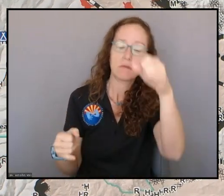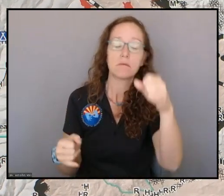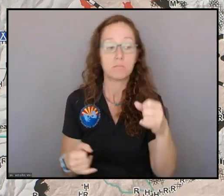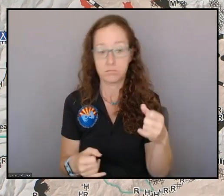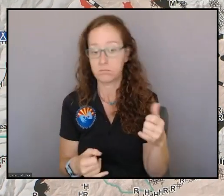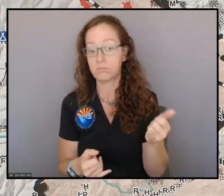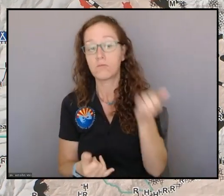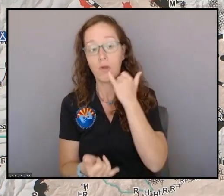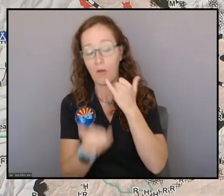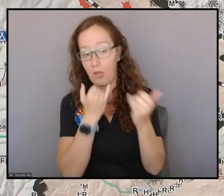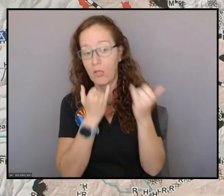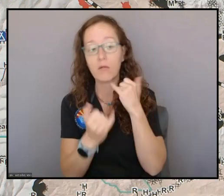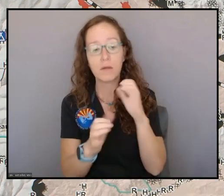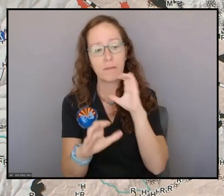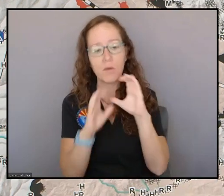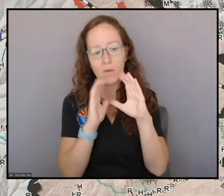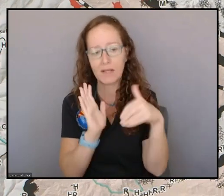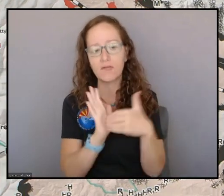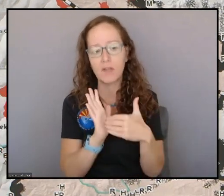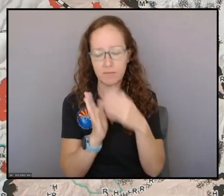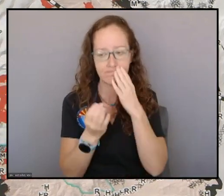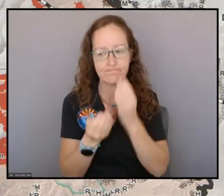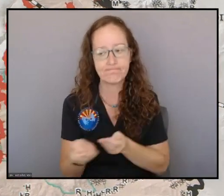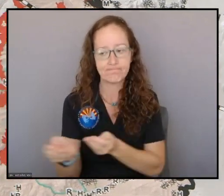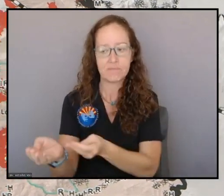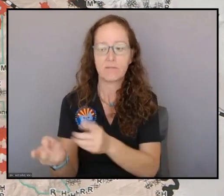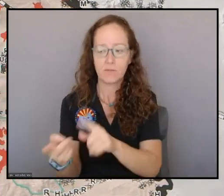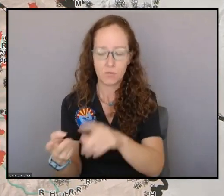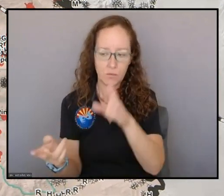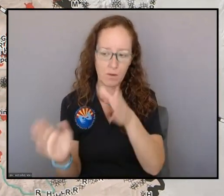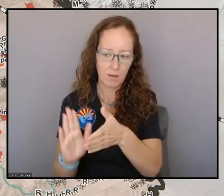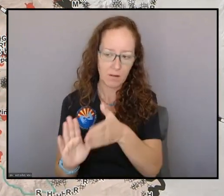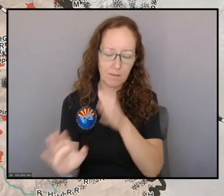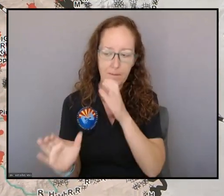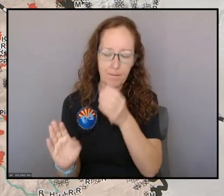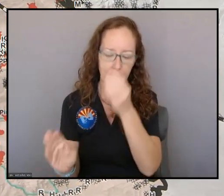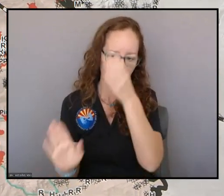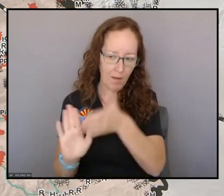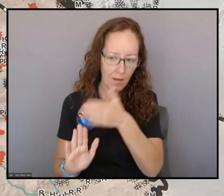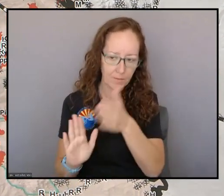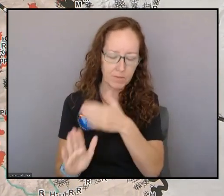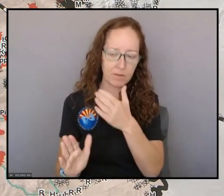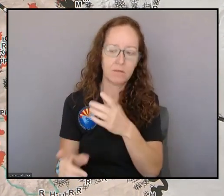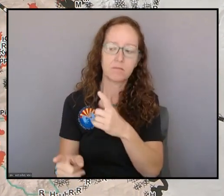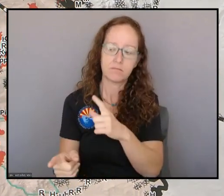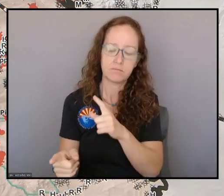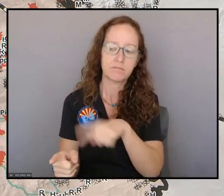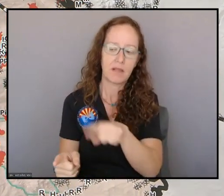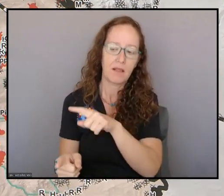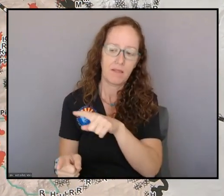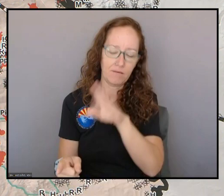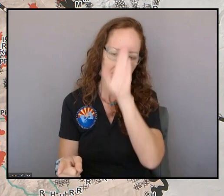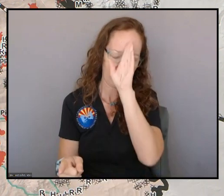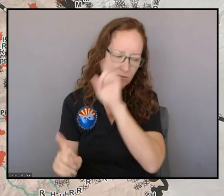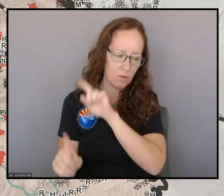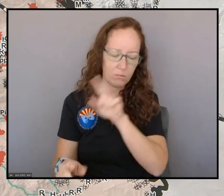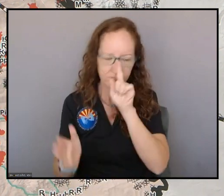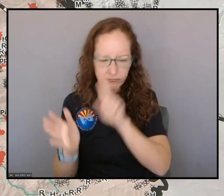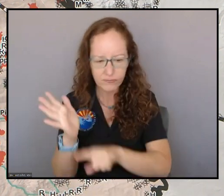get out to the folks on the ground who can to go investigate those and ensure that we are keeping our lines